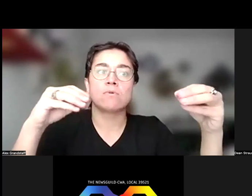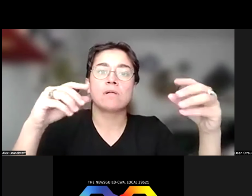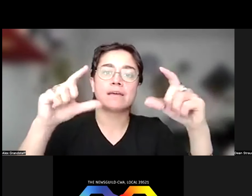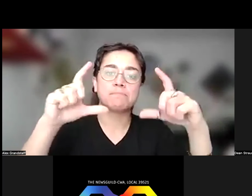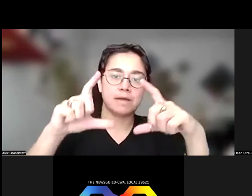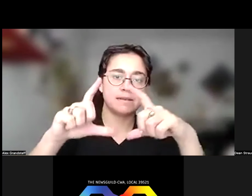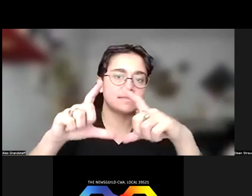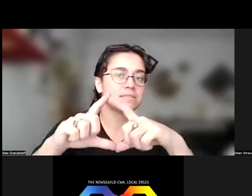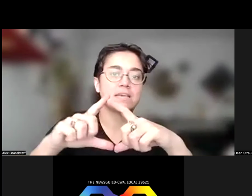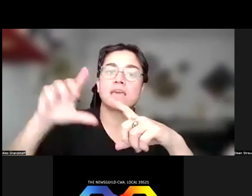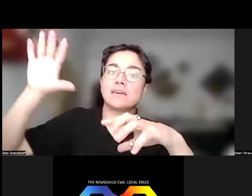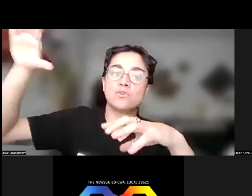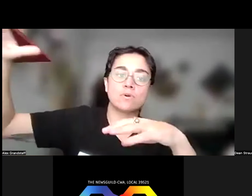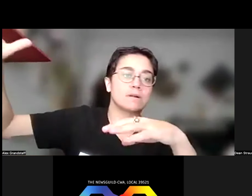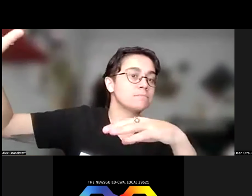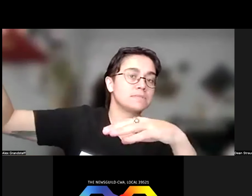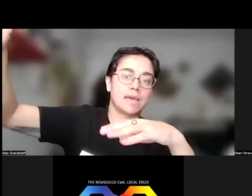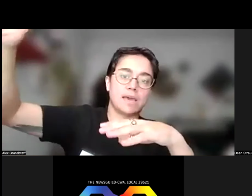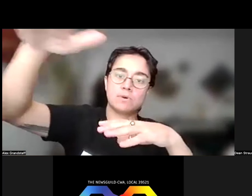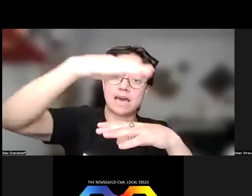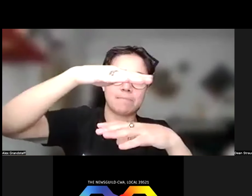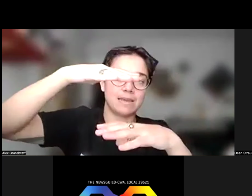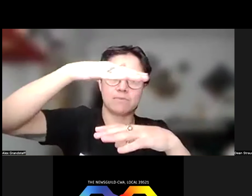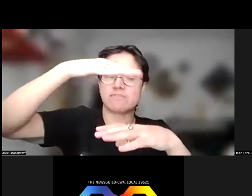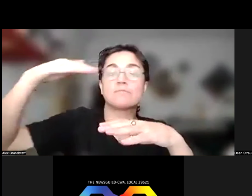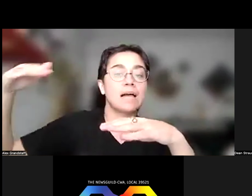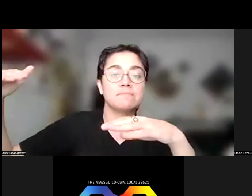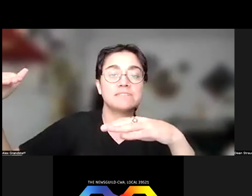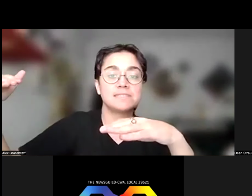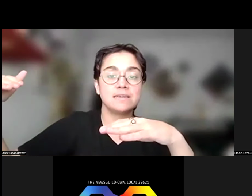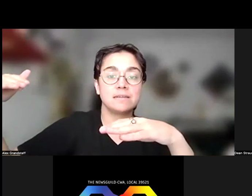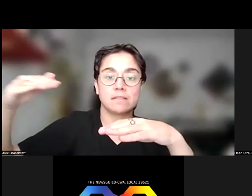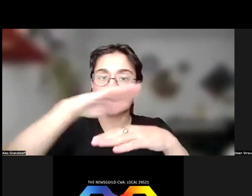our city. What is advocacy work that we can be doing in our states.